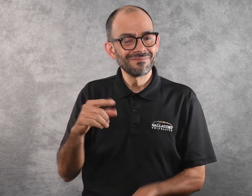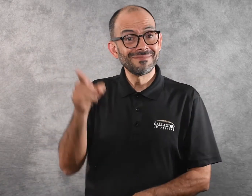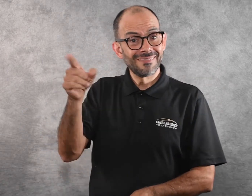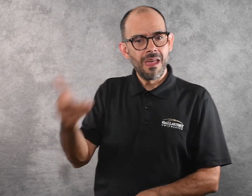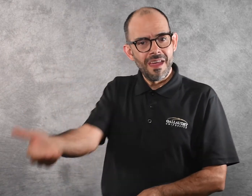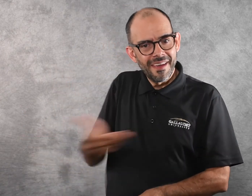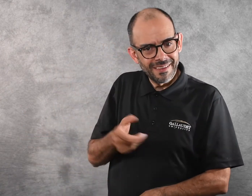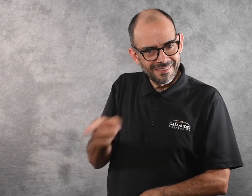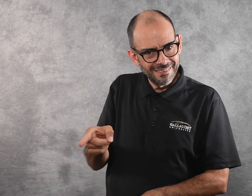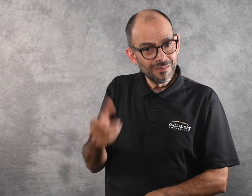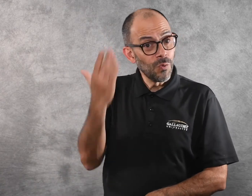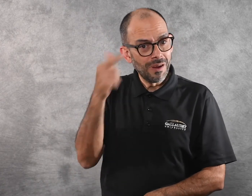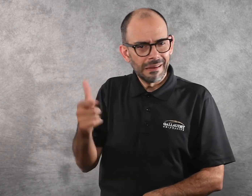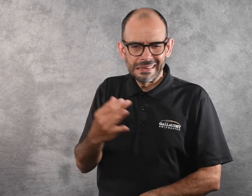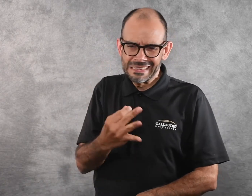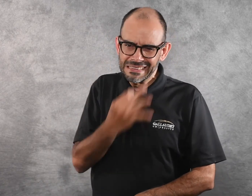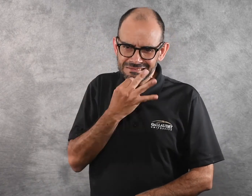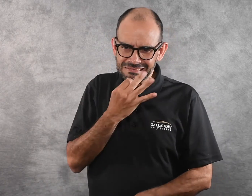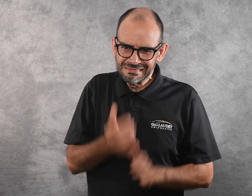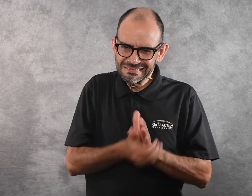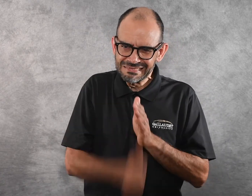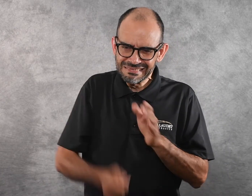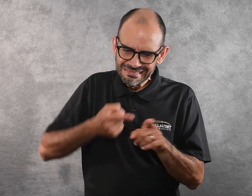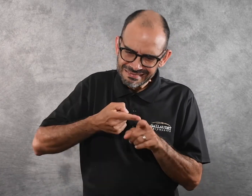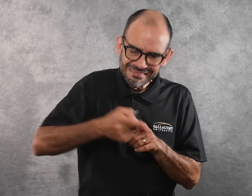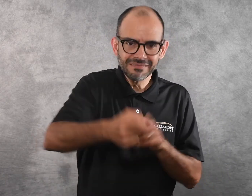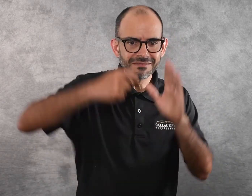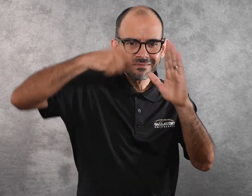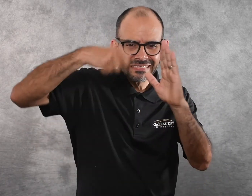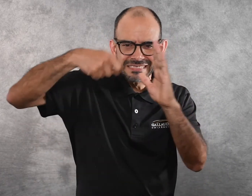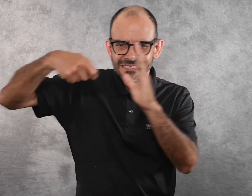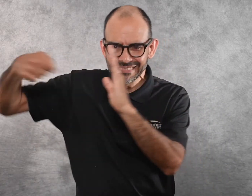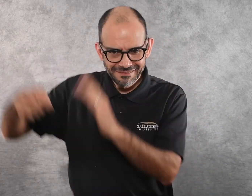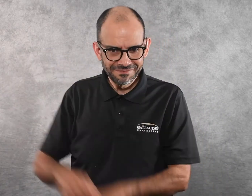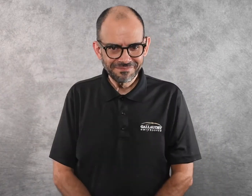Gideon was hired, as a result of his expertise in filming.